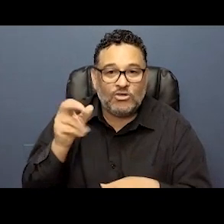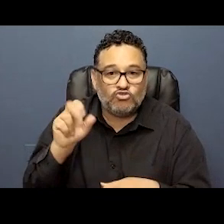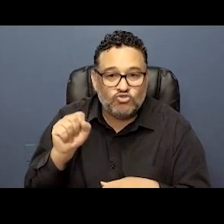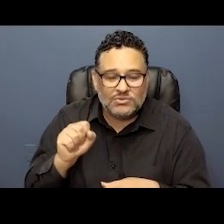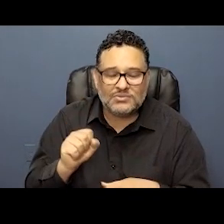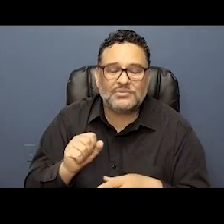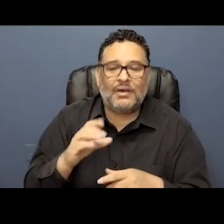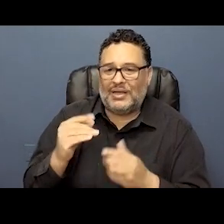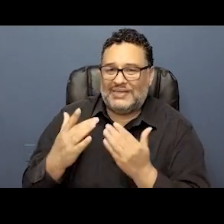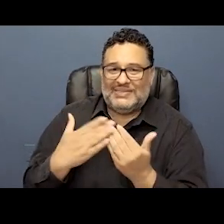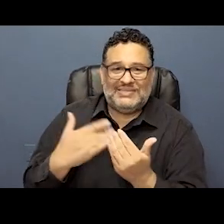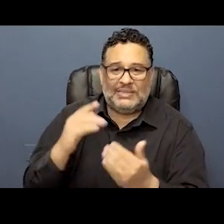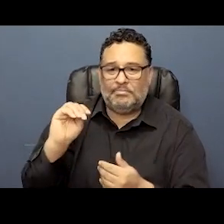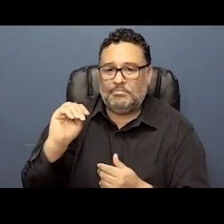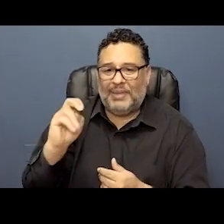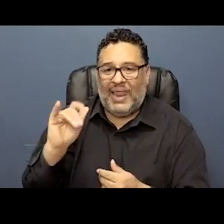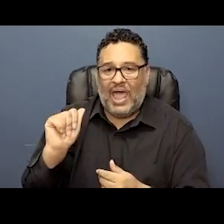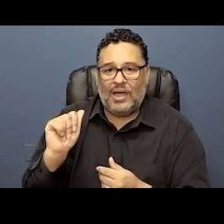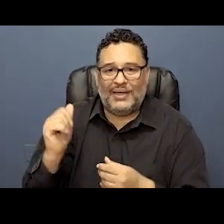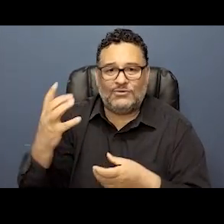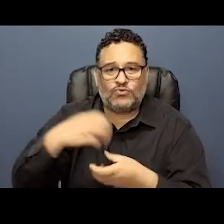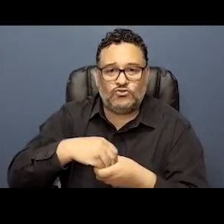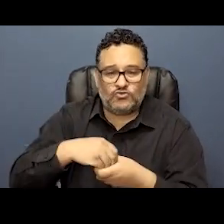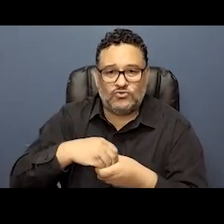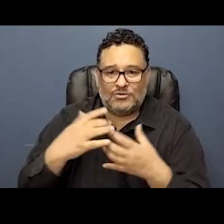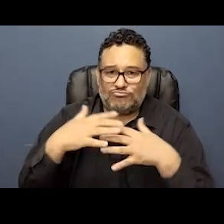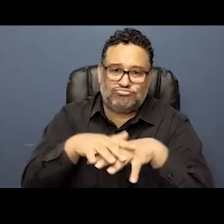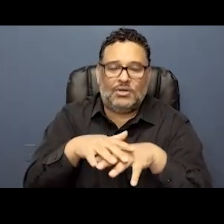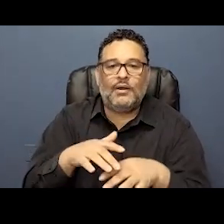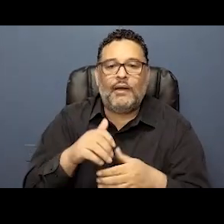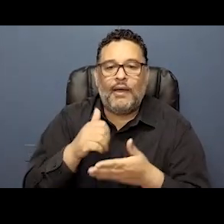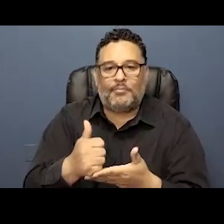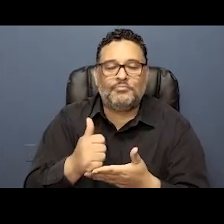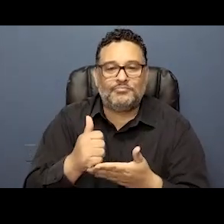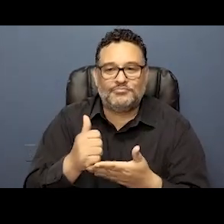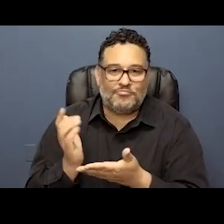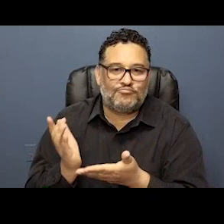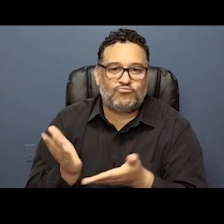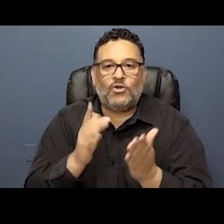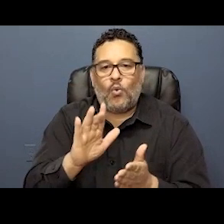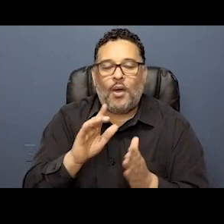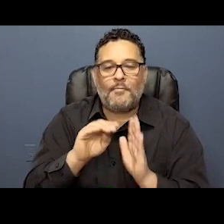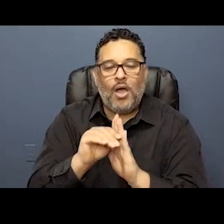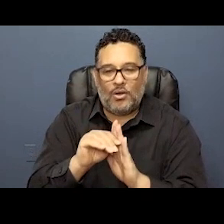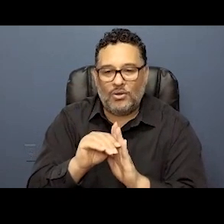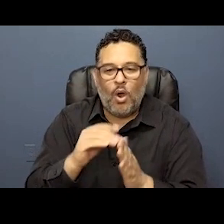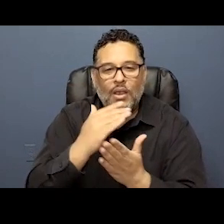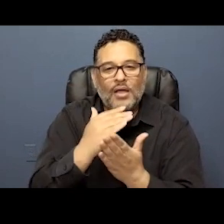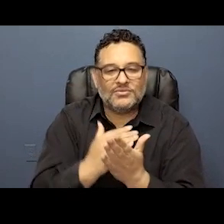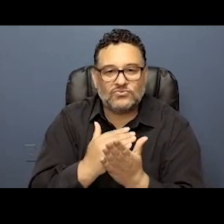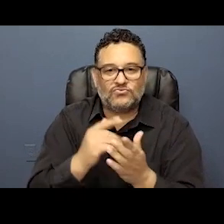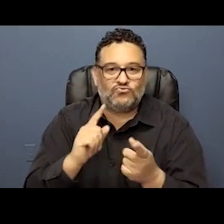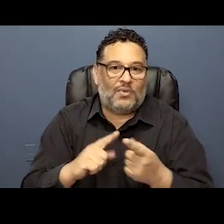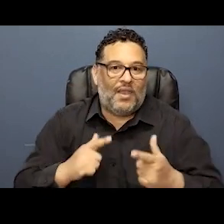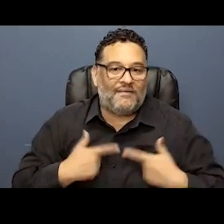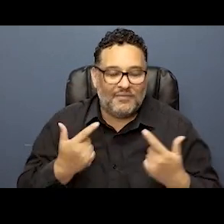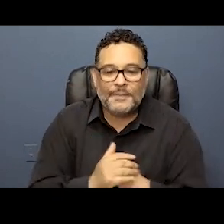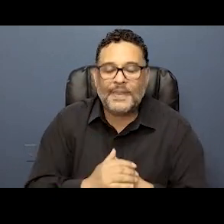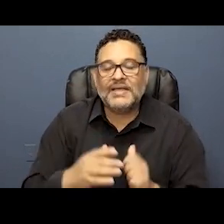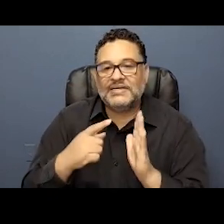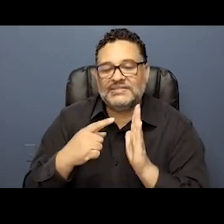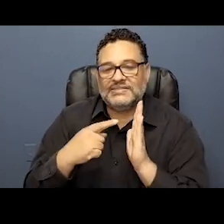integration to help bring your modules to life. Sample content templates. Using pre-designed